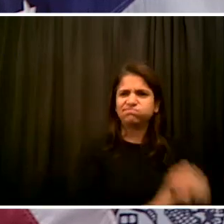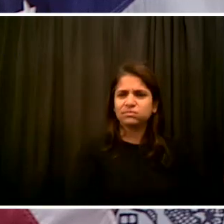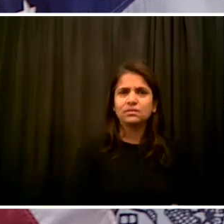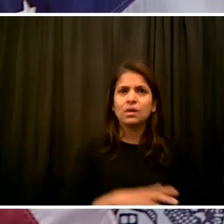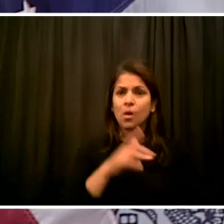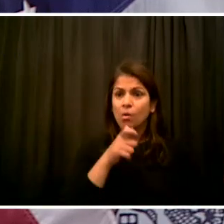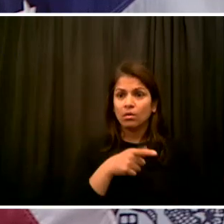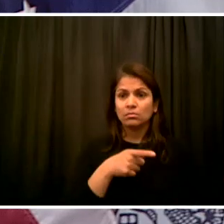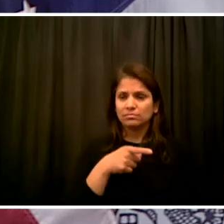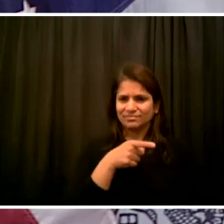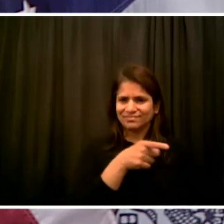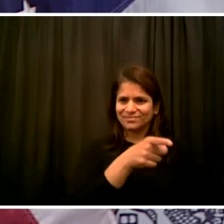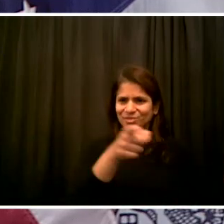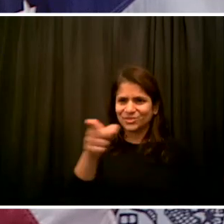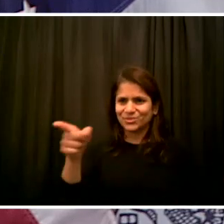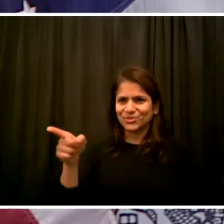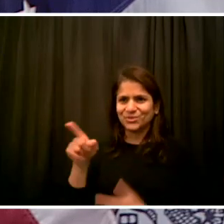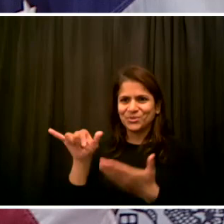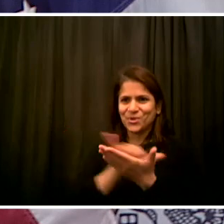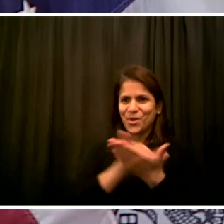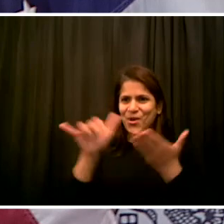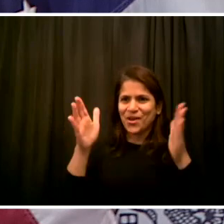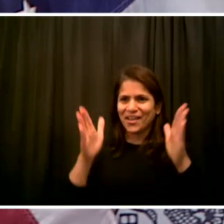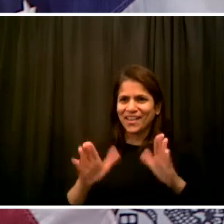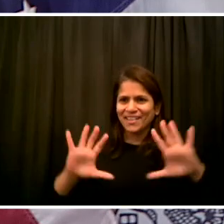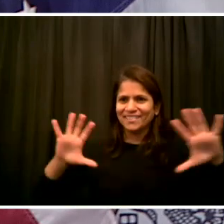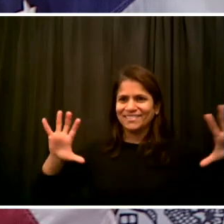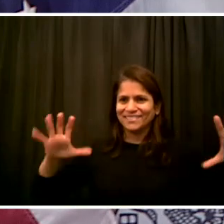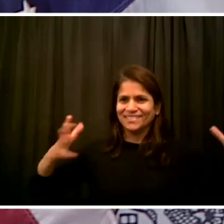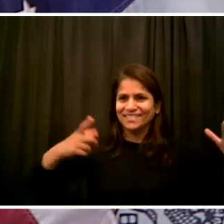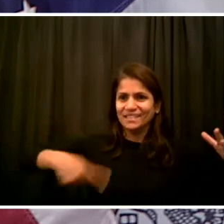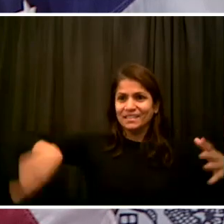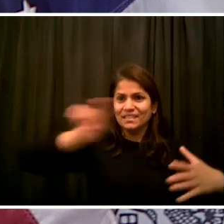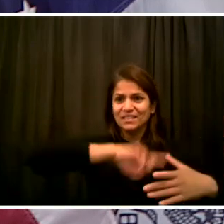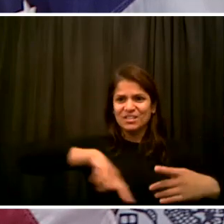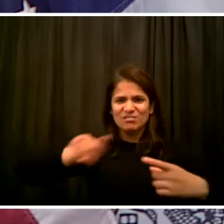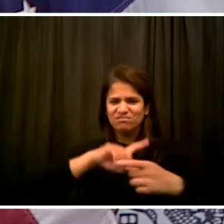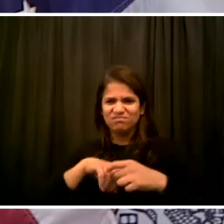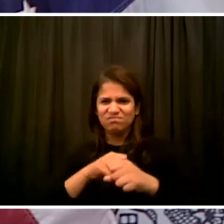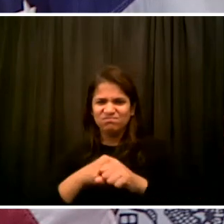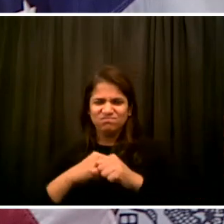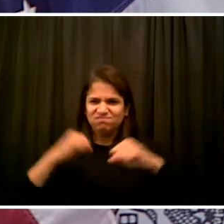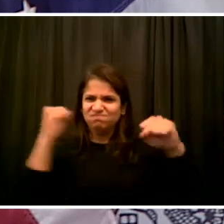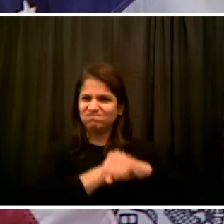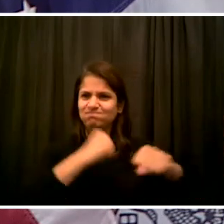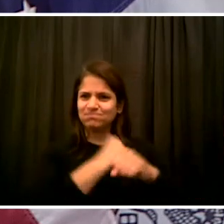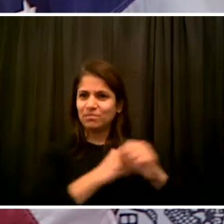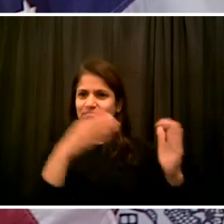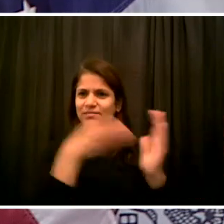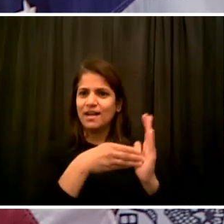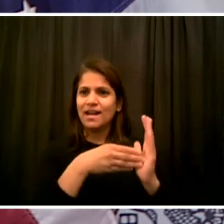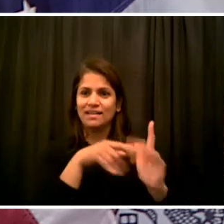ALREADY IN MANY WAYS. AND WE'VE OBVIOUSLY SEEN A REDUCTION IN CRIME, AN THAT'S